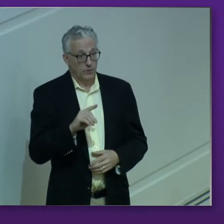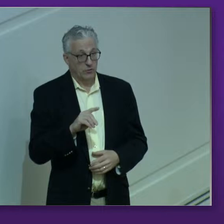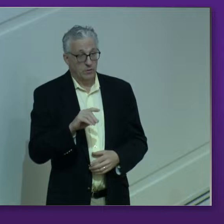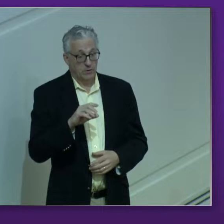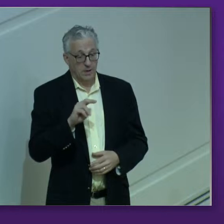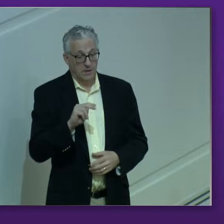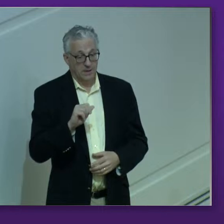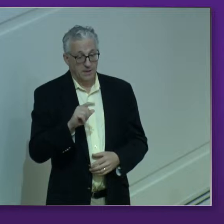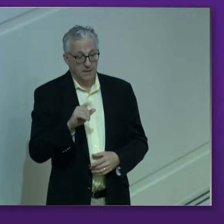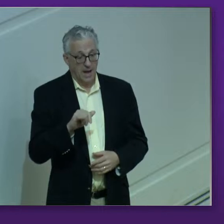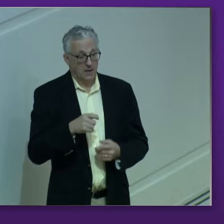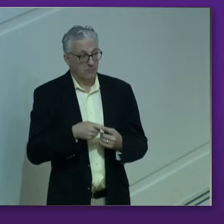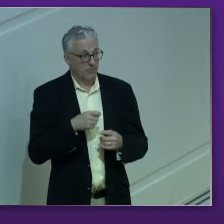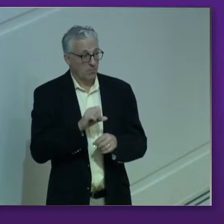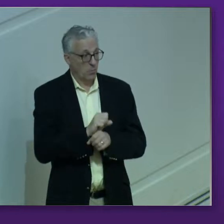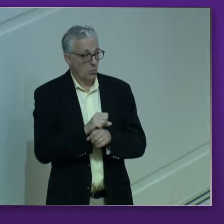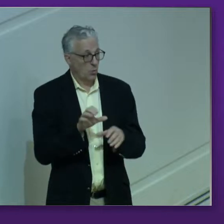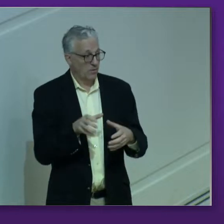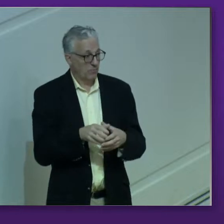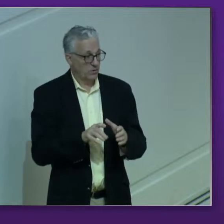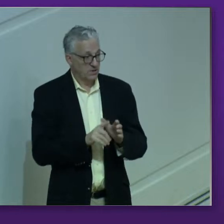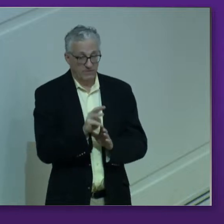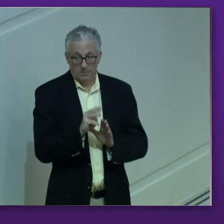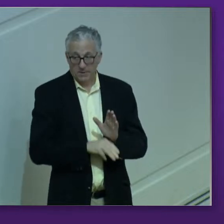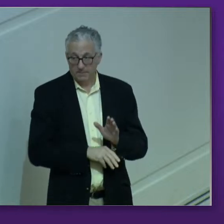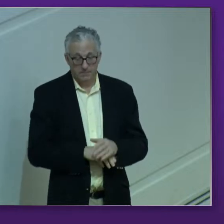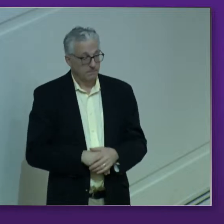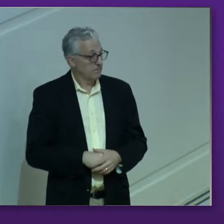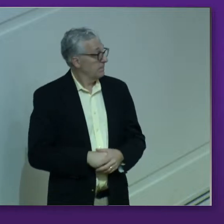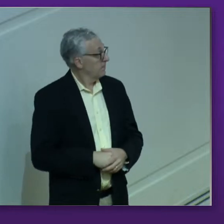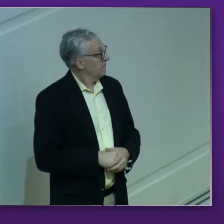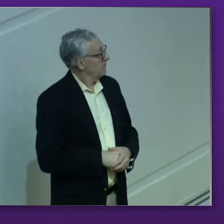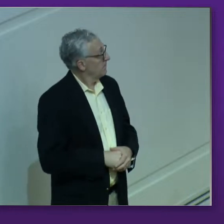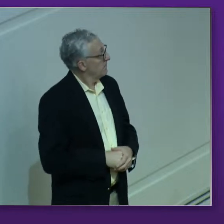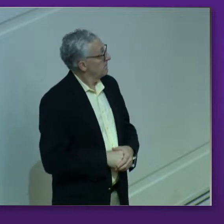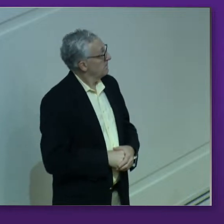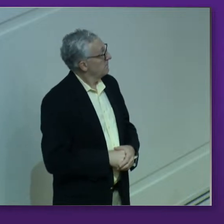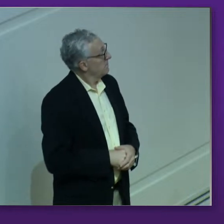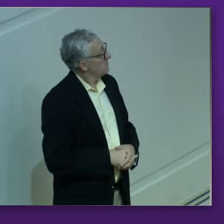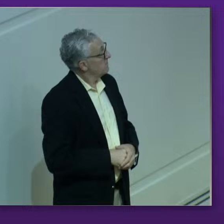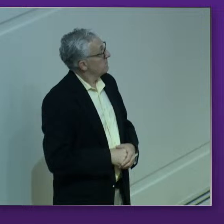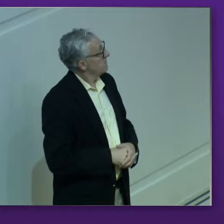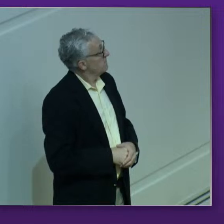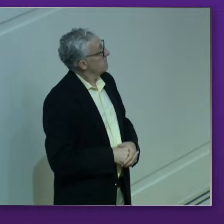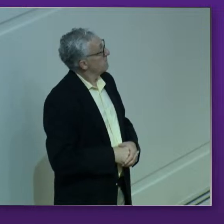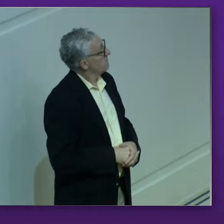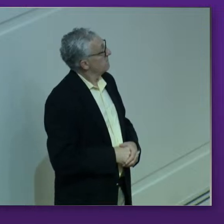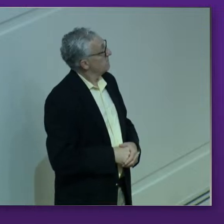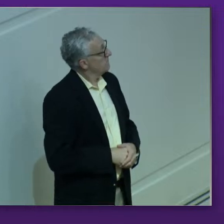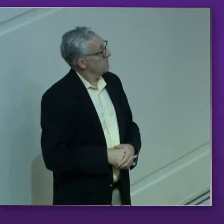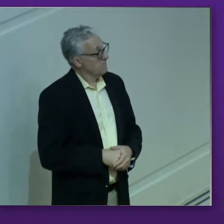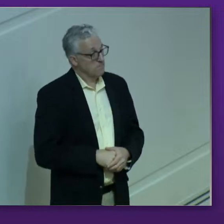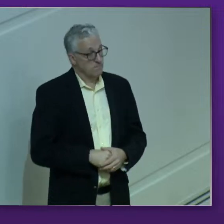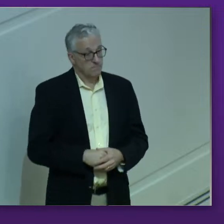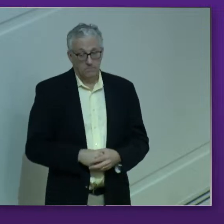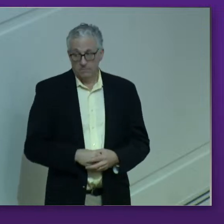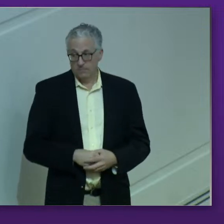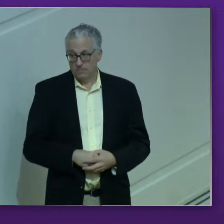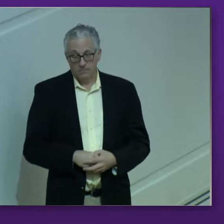CONGRATULATIONS DR. YOUNGBERG. PLEASE WELCOME PROF. RICHARD.